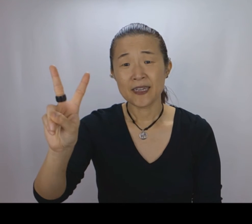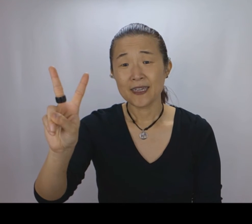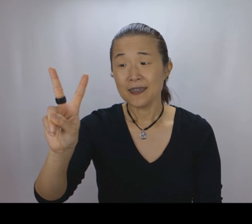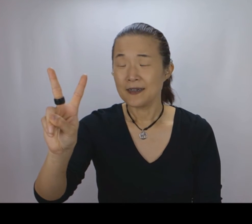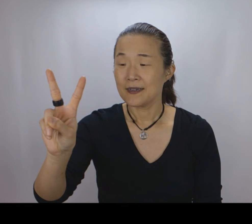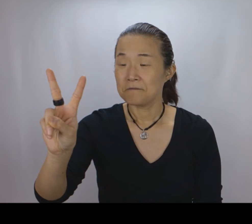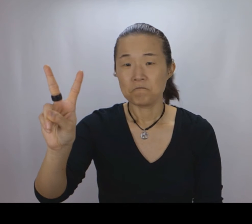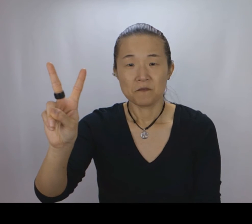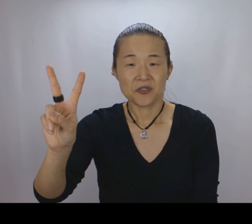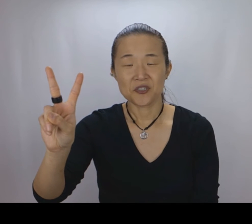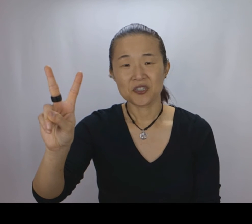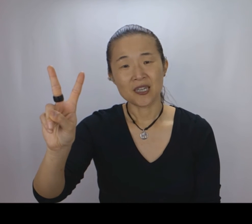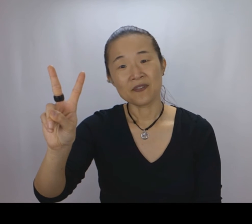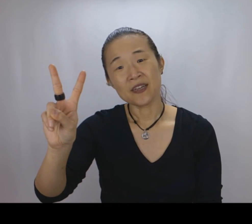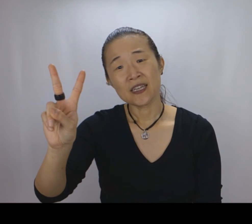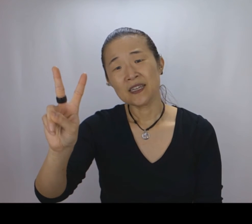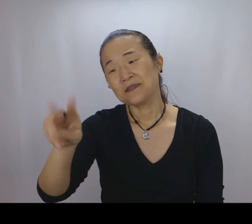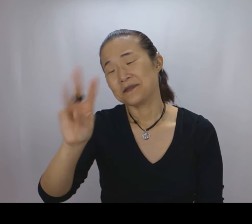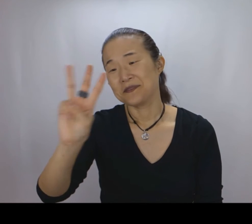V" looks just like "V."